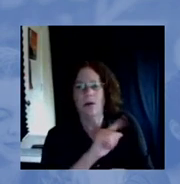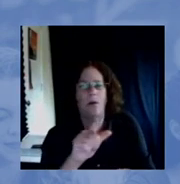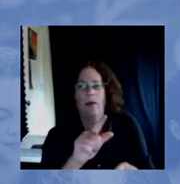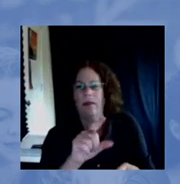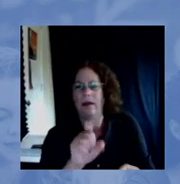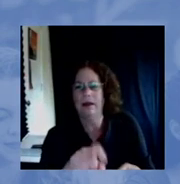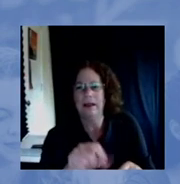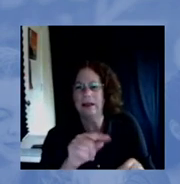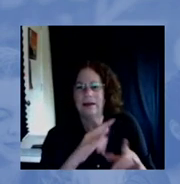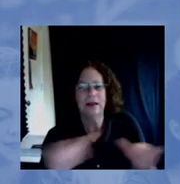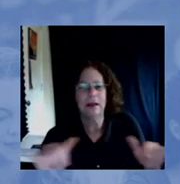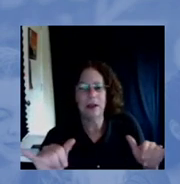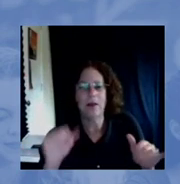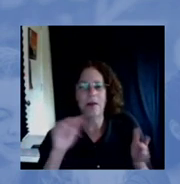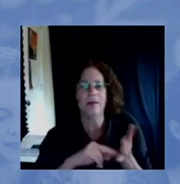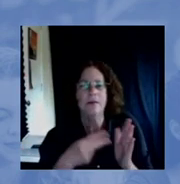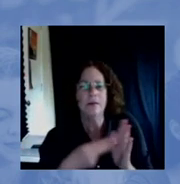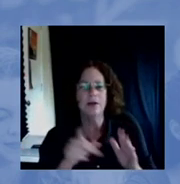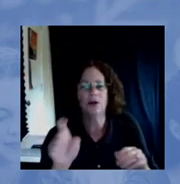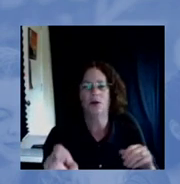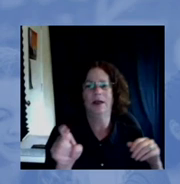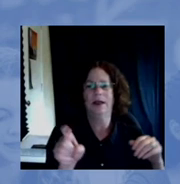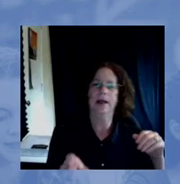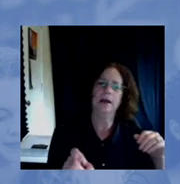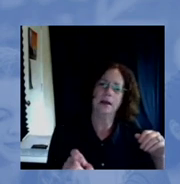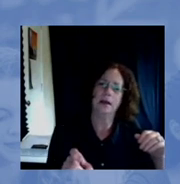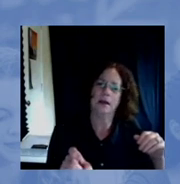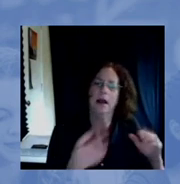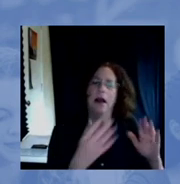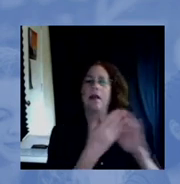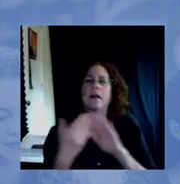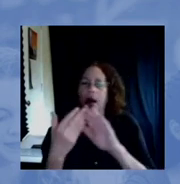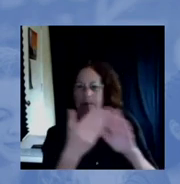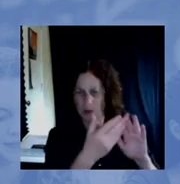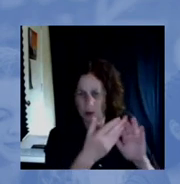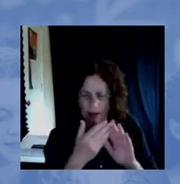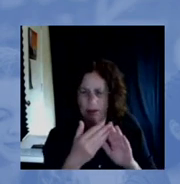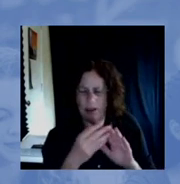WHAT THAT MEANS IS YOU NEED THE COMMUNITY AS A WHOLE, AND ALL OF ITS REPRESENTATION,